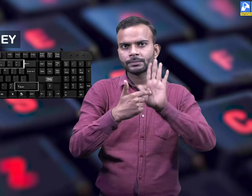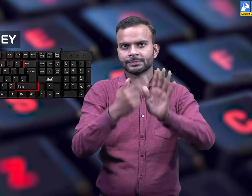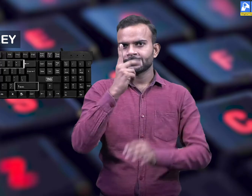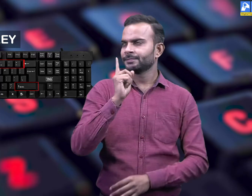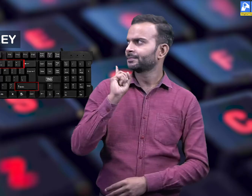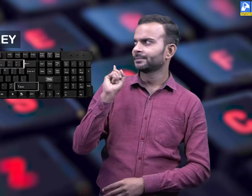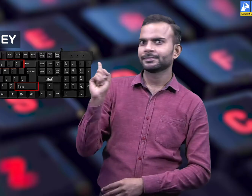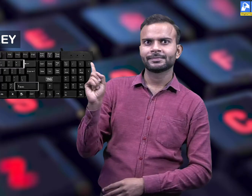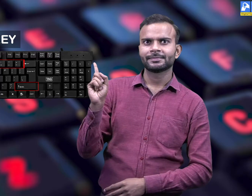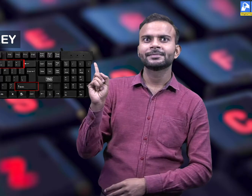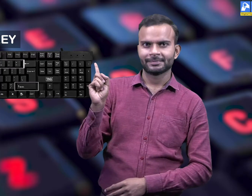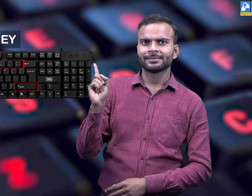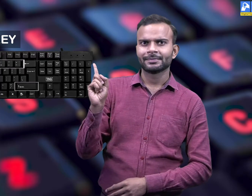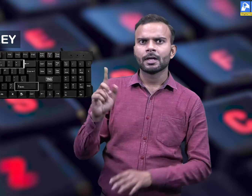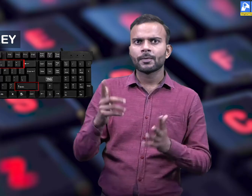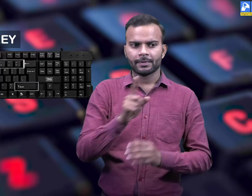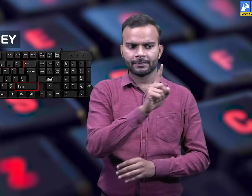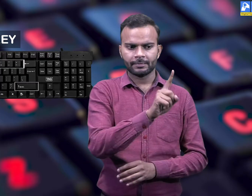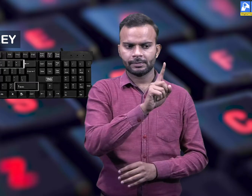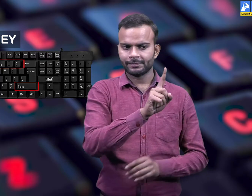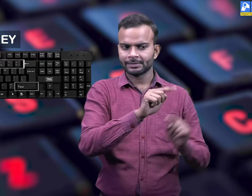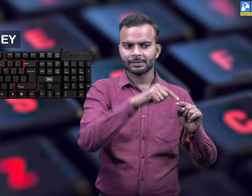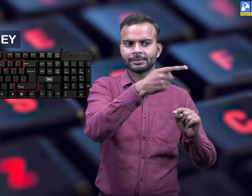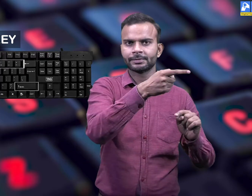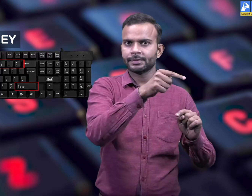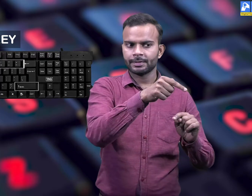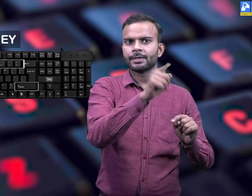You can see in this picture that where the upper characters are located on the keyboard.